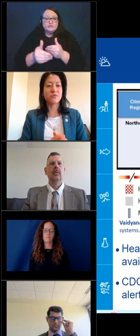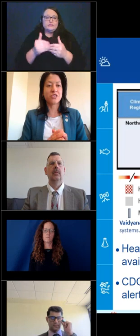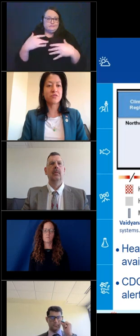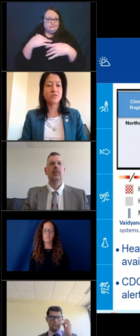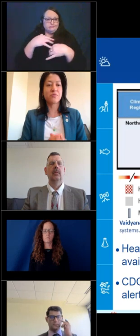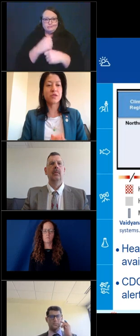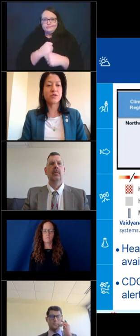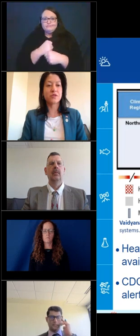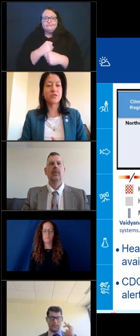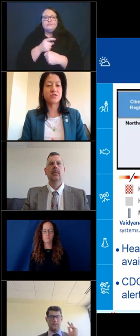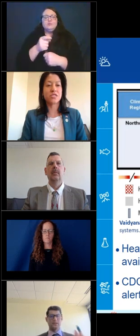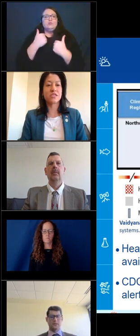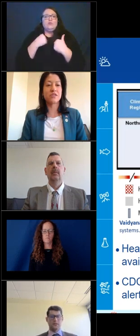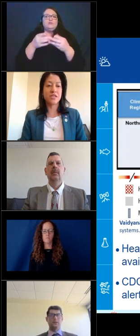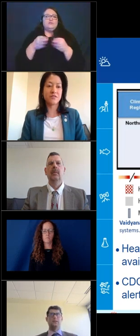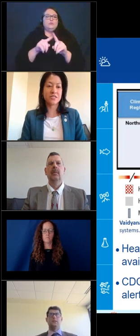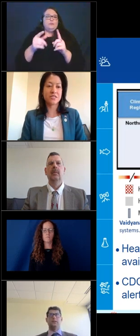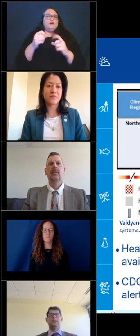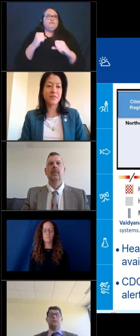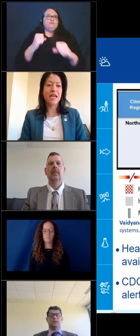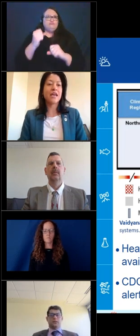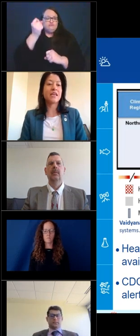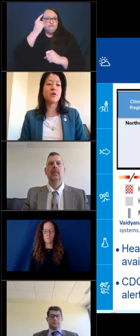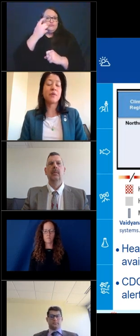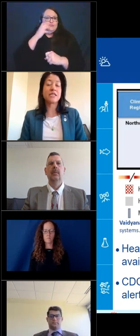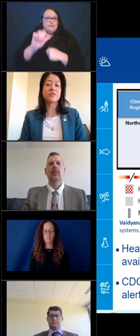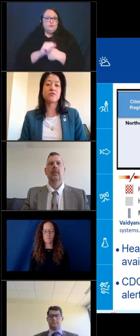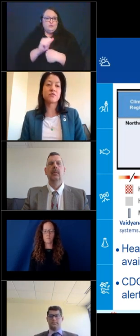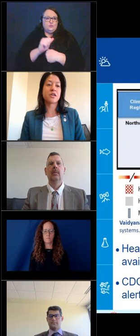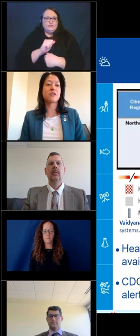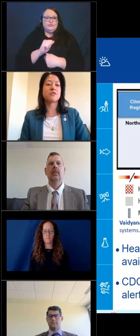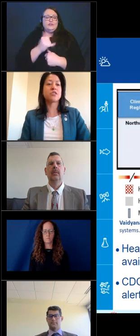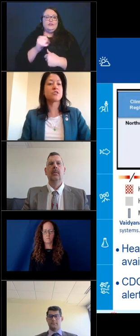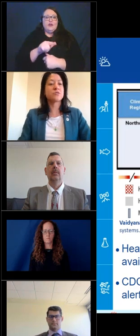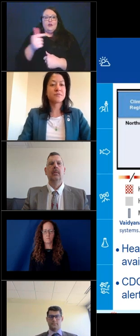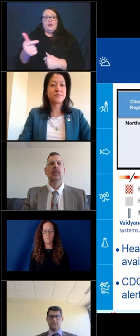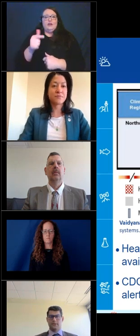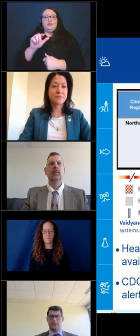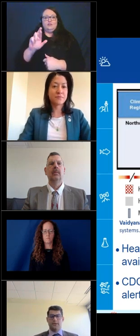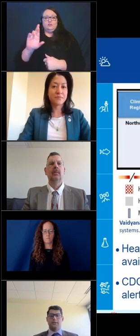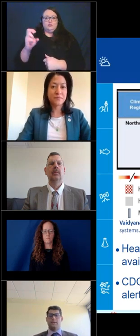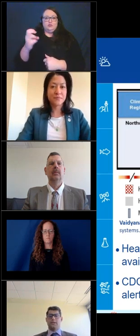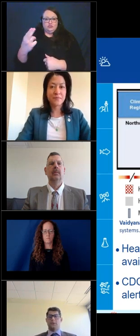a general but good understanding of HeatRisk. And now I'll pass it over to my colleague Rish.